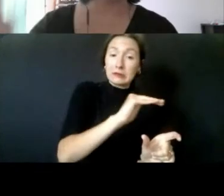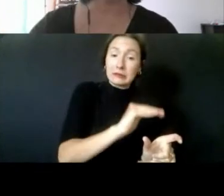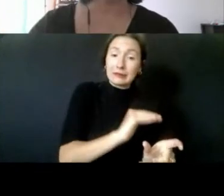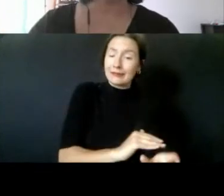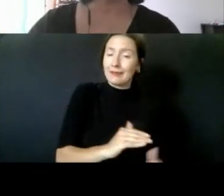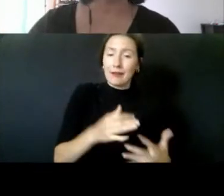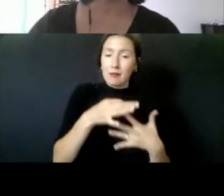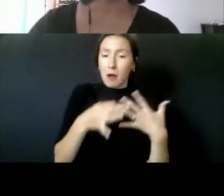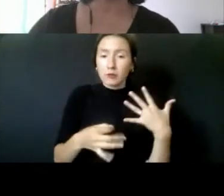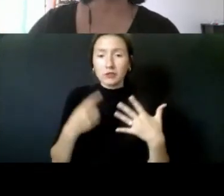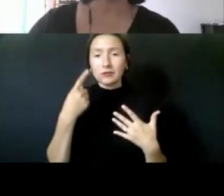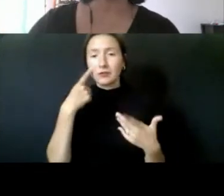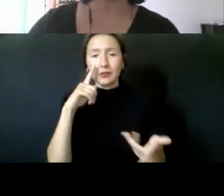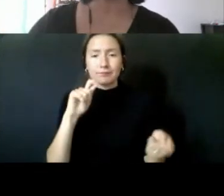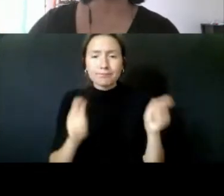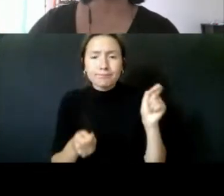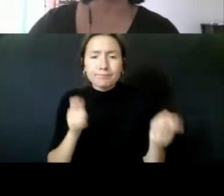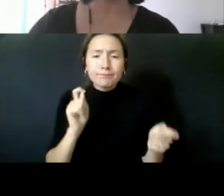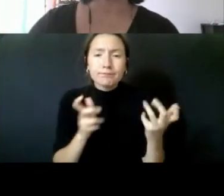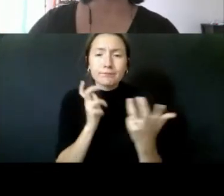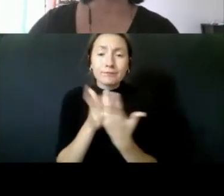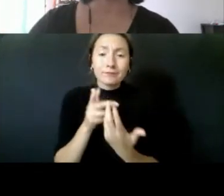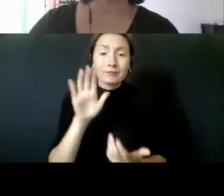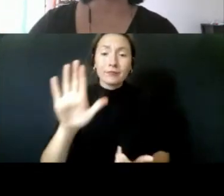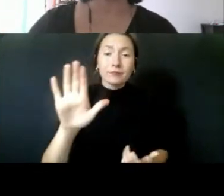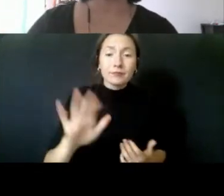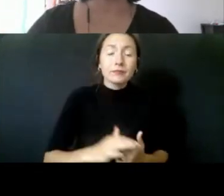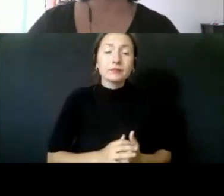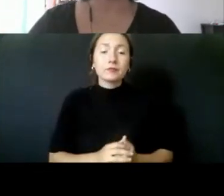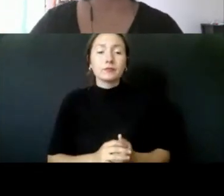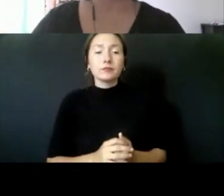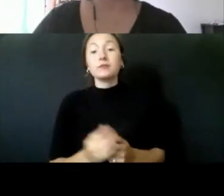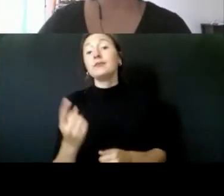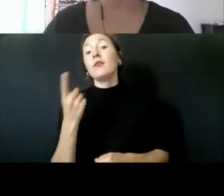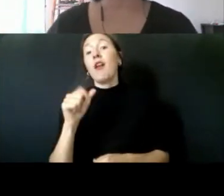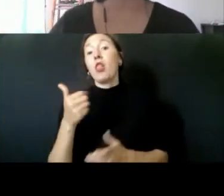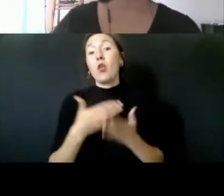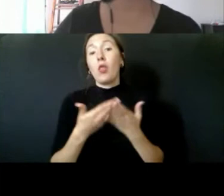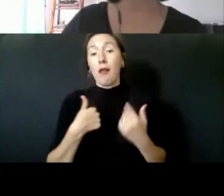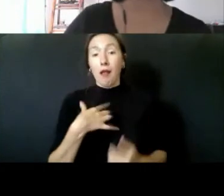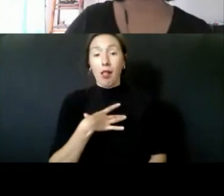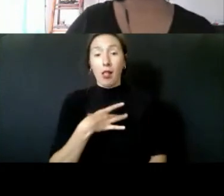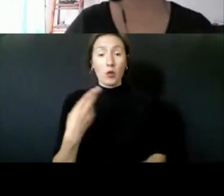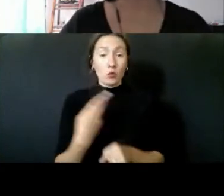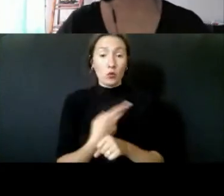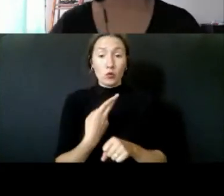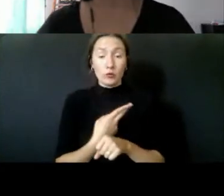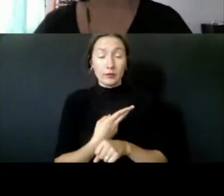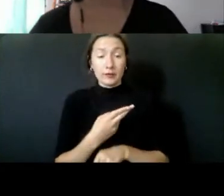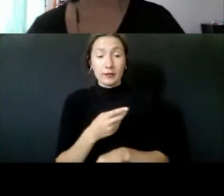actually like to use sometimes and this is helpful for people who like to talk as they think or